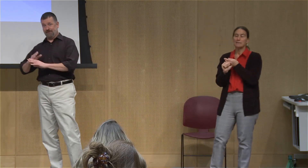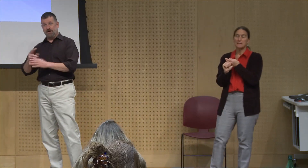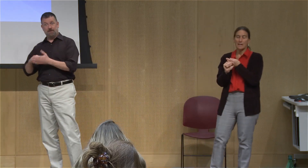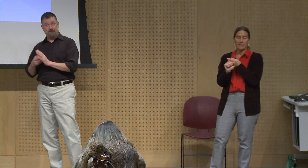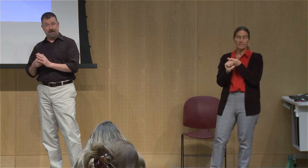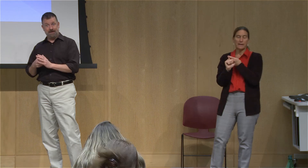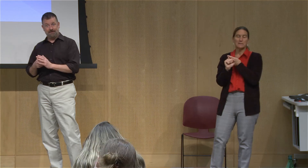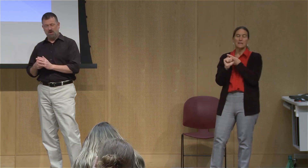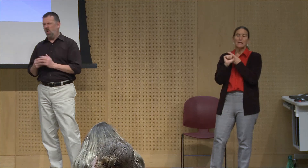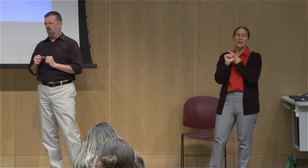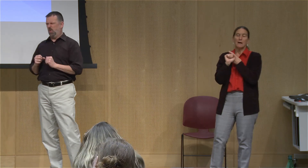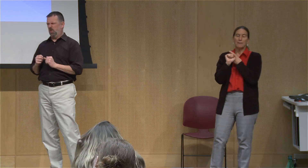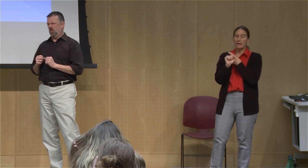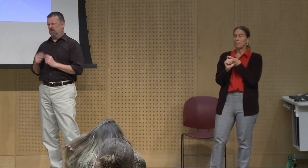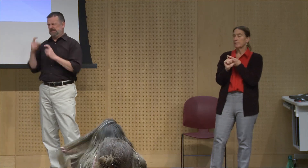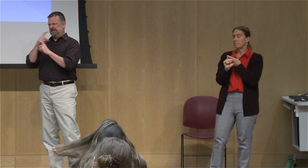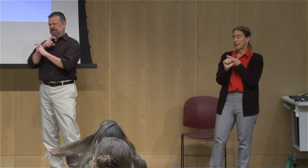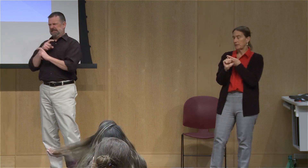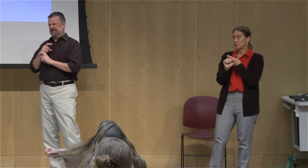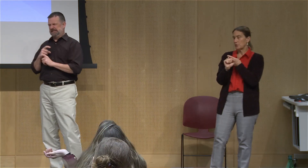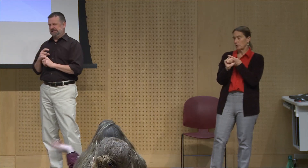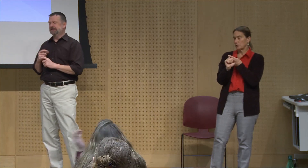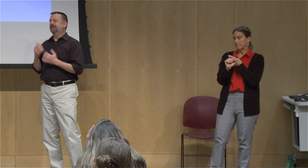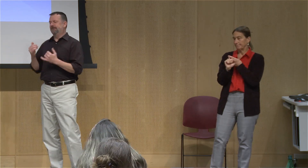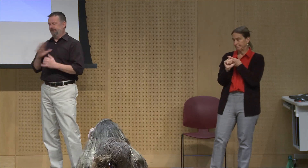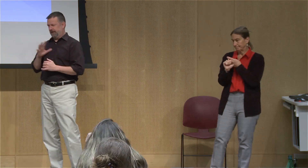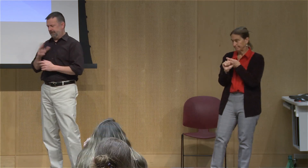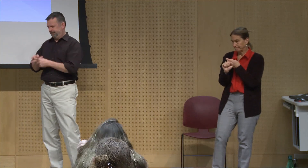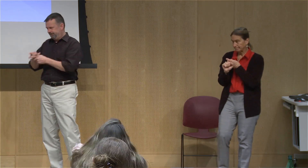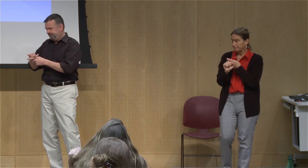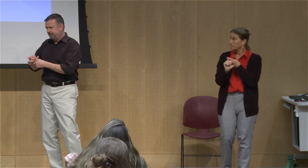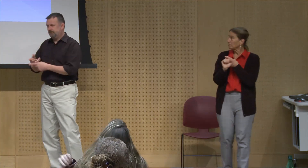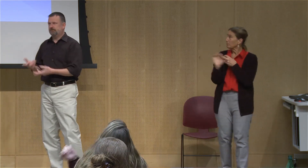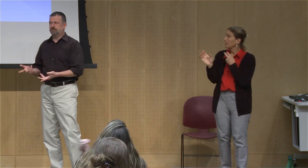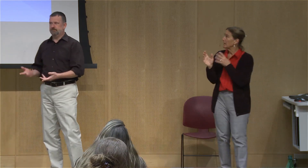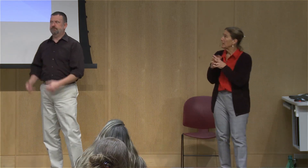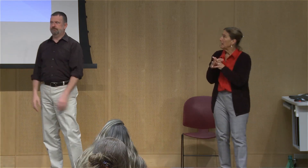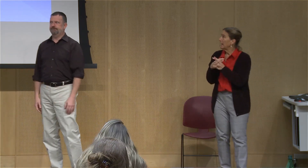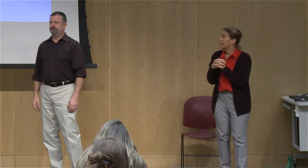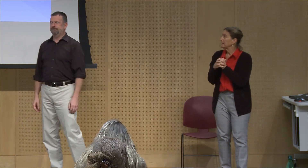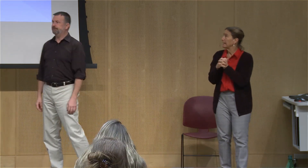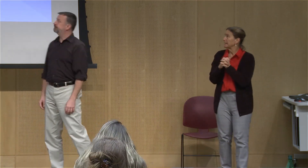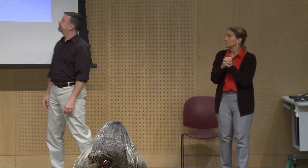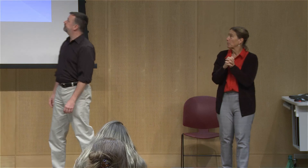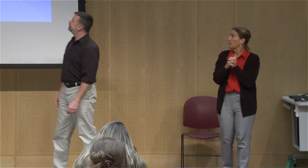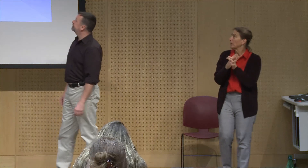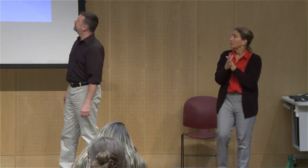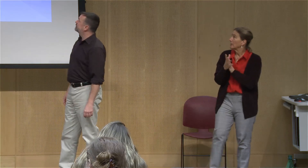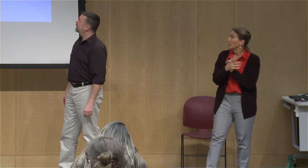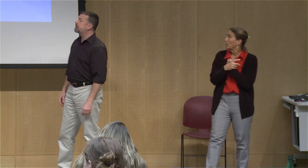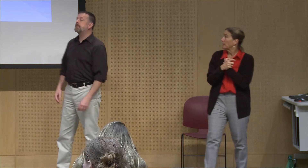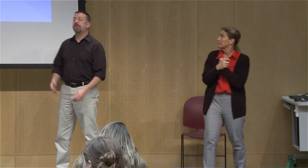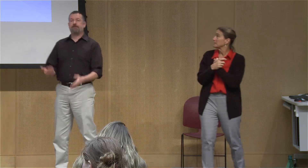THE SIDE EFFECTS AND HELPING THEM MANAGE THOSE. AND AGAIN, IT'S PROMOTING WELLNESS